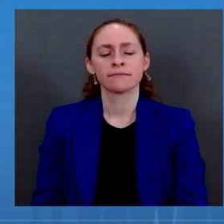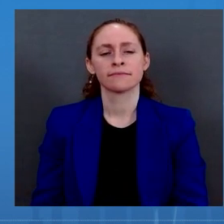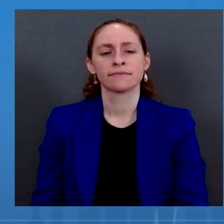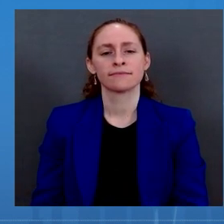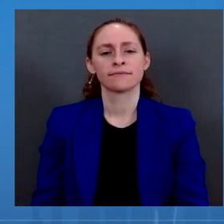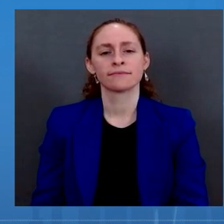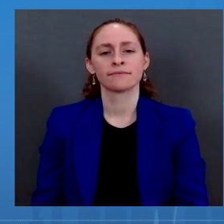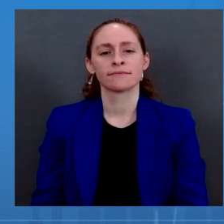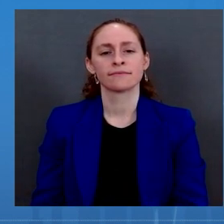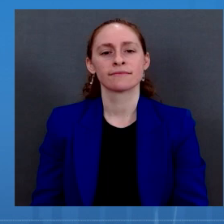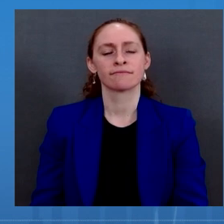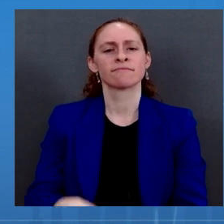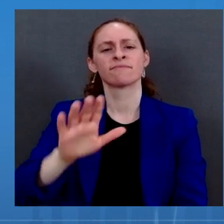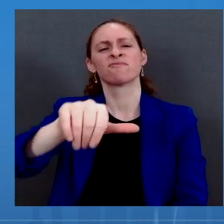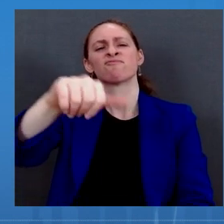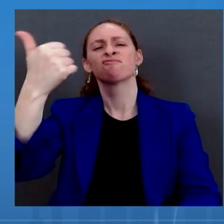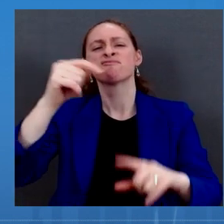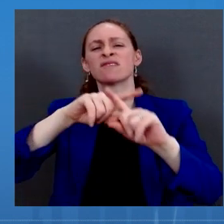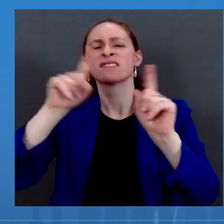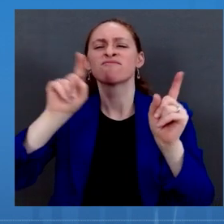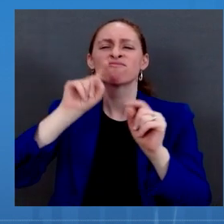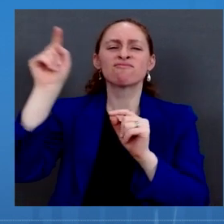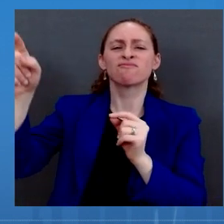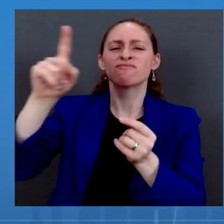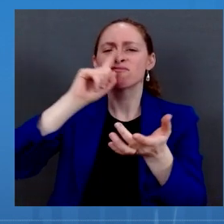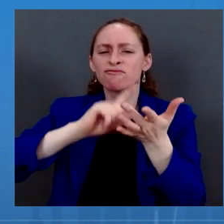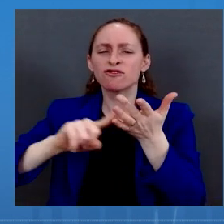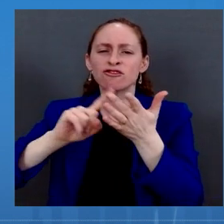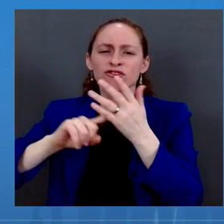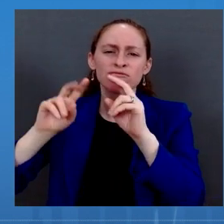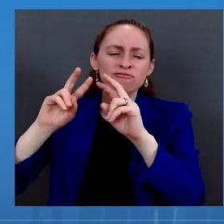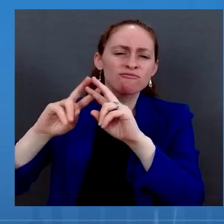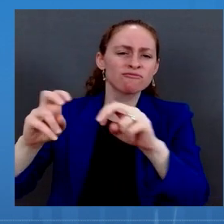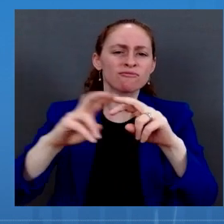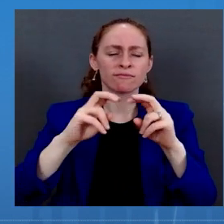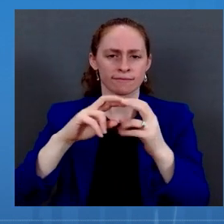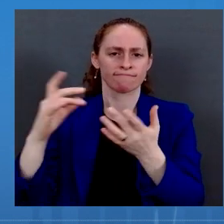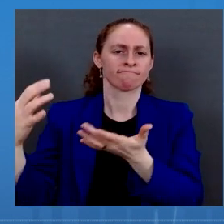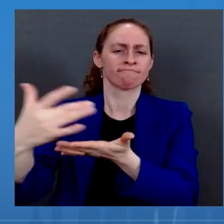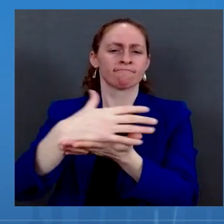of a symptomatic infection of a two-dose mRNA wanes over time.